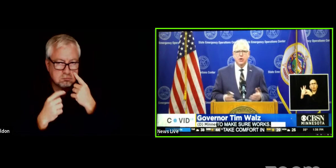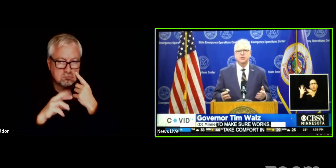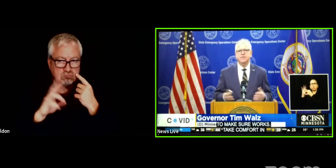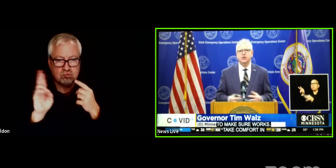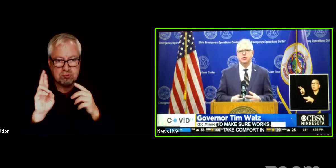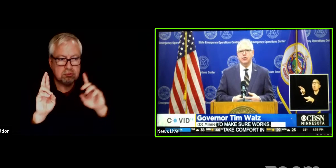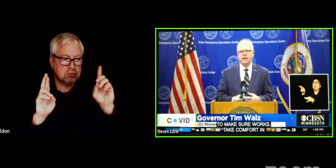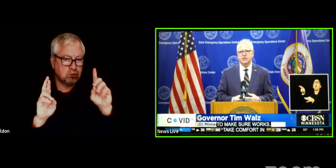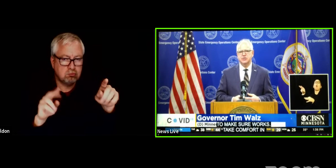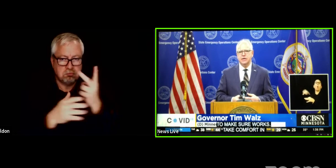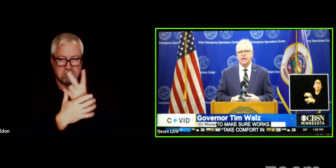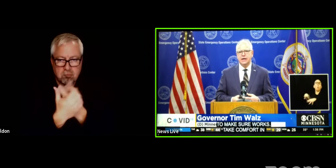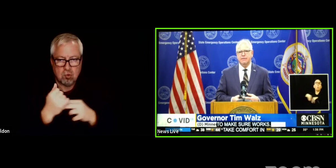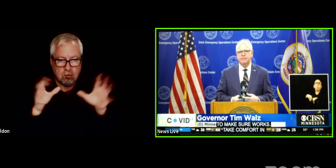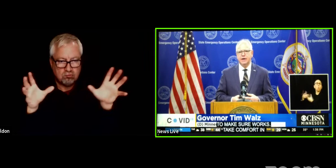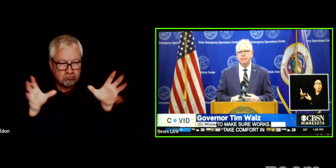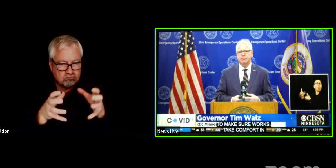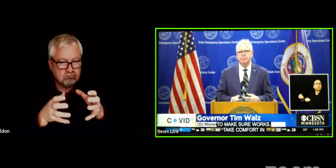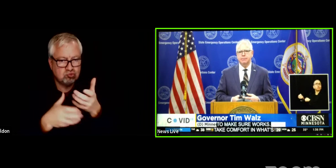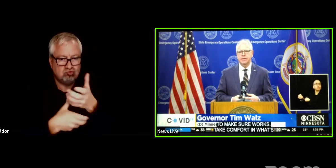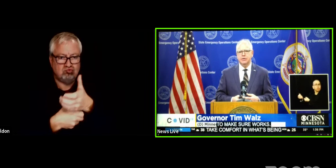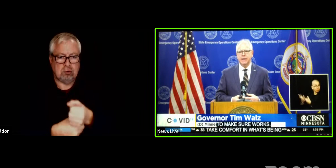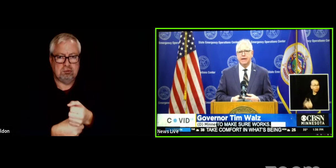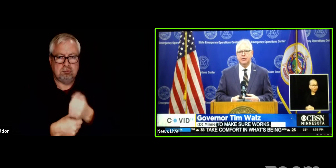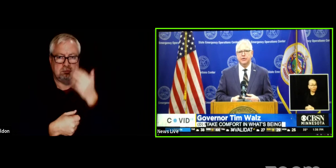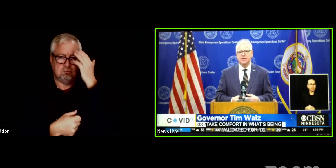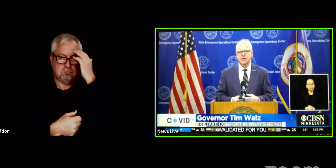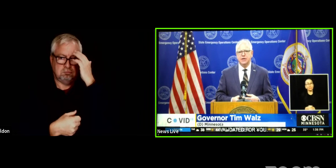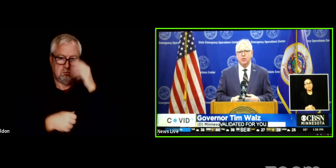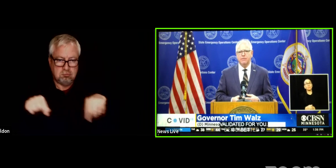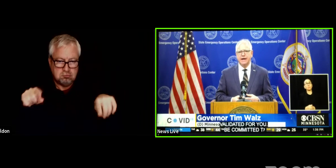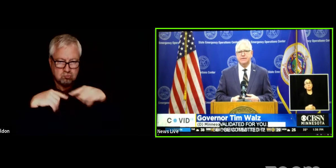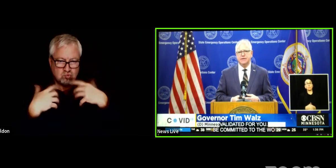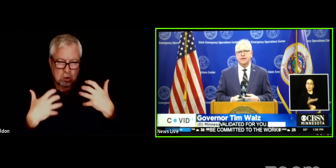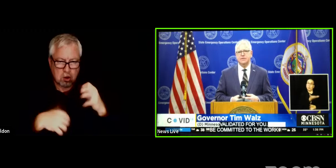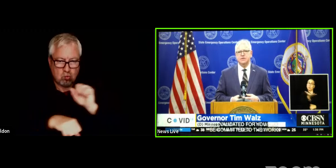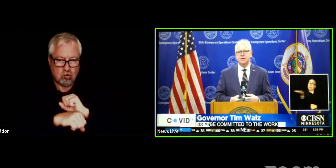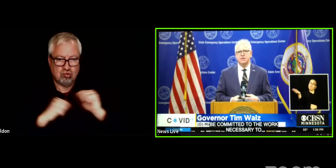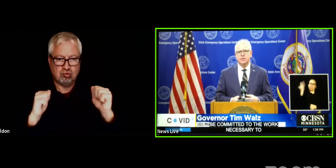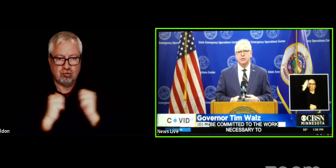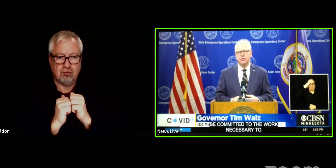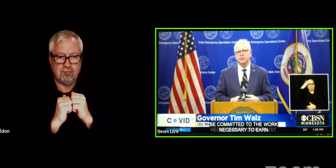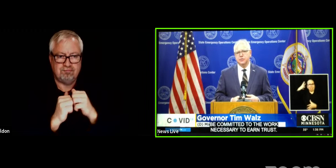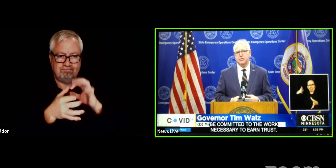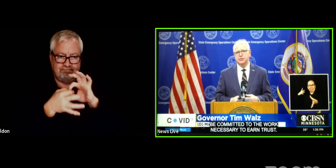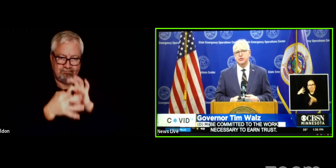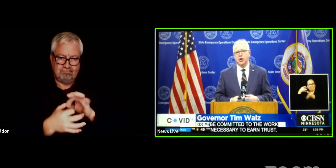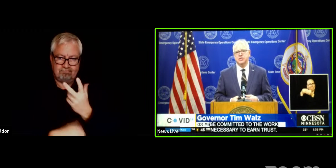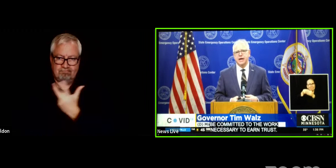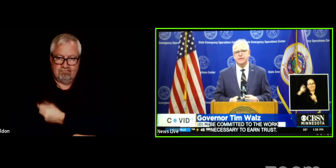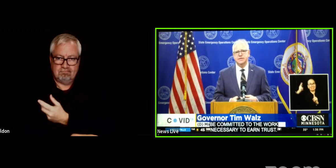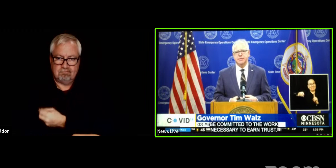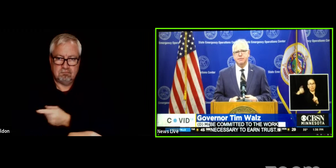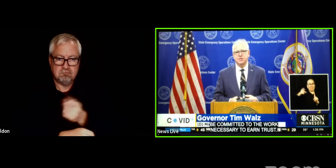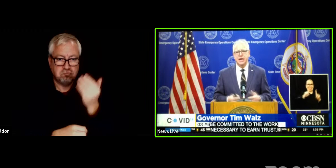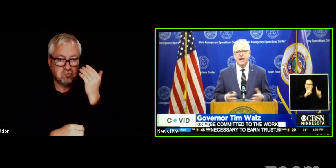THOSE OF YOU WHO KNOW THE HISTORY OF EITHER MEDICAL TESTING OR VACCINE TESTING IN THIS COUNTRY, THERE IS A DARK SIDE TO SOME OF THIS